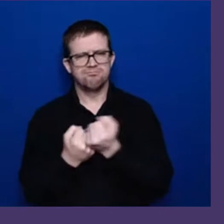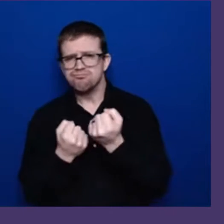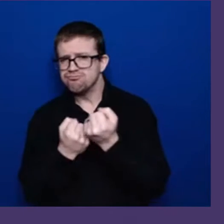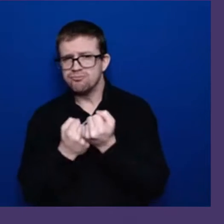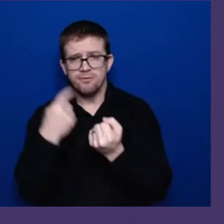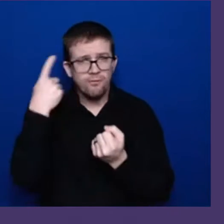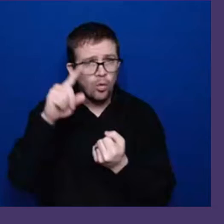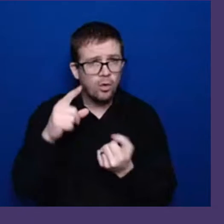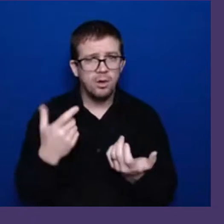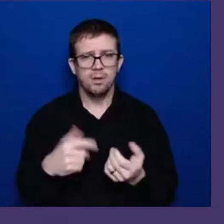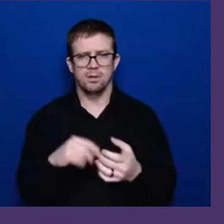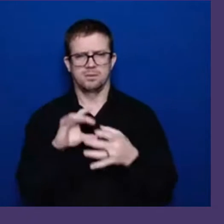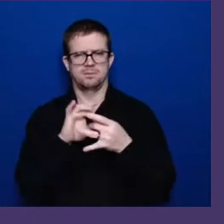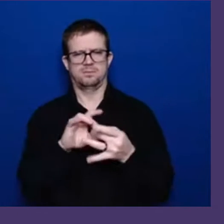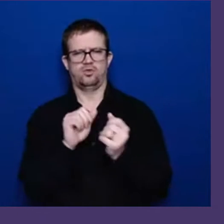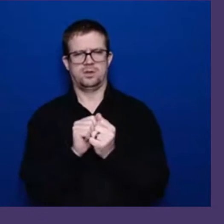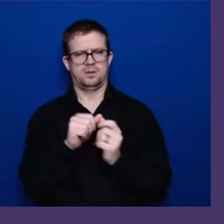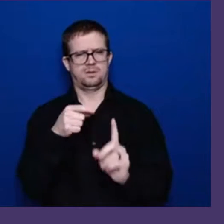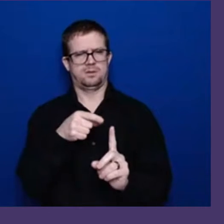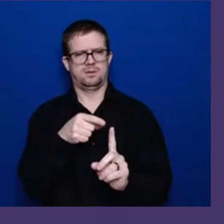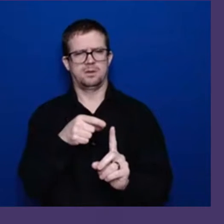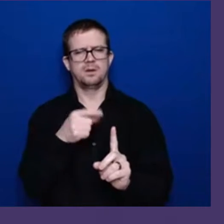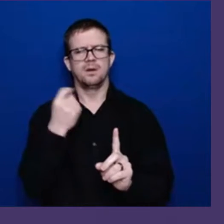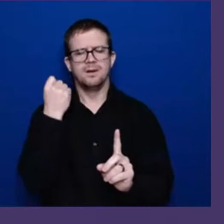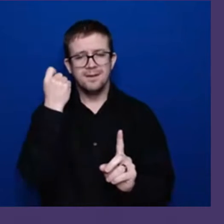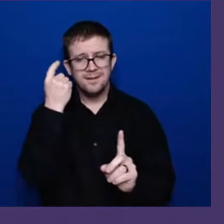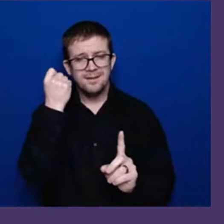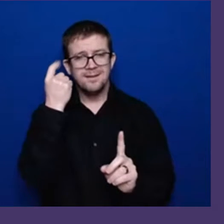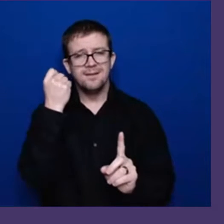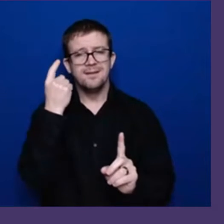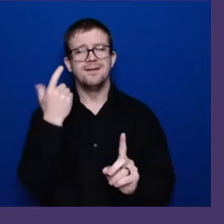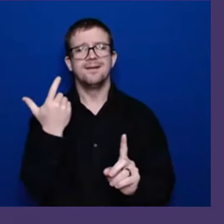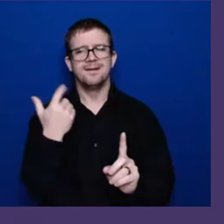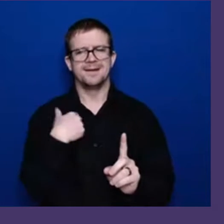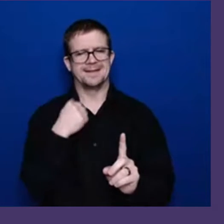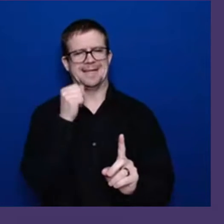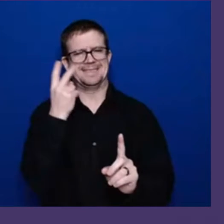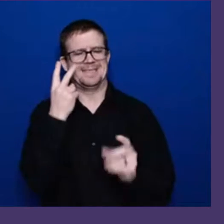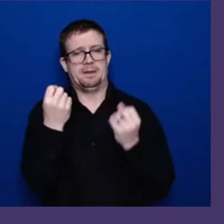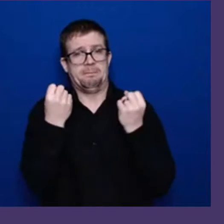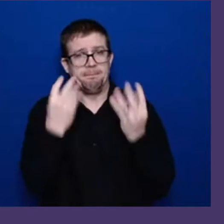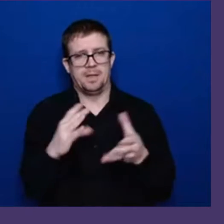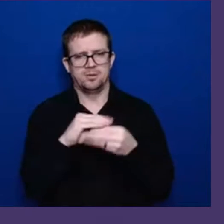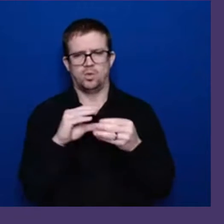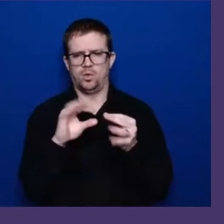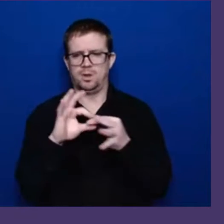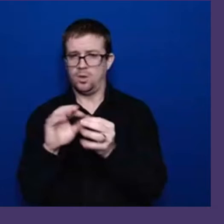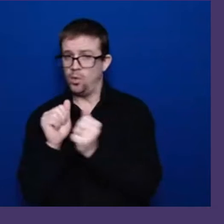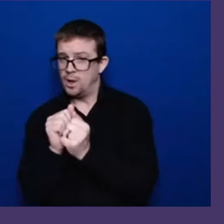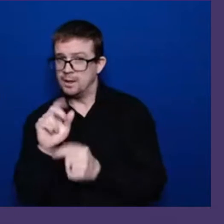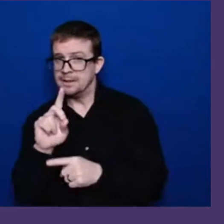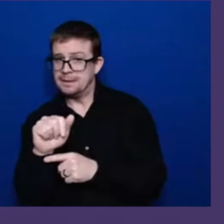But I didn't see a lot of stories about disability growing up. Most of the stories that I saw were very much connected